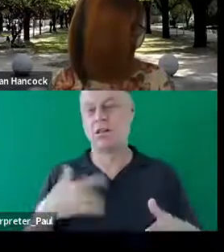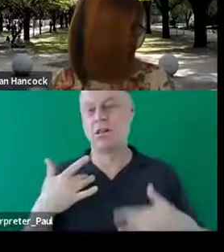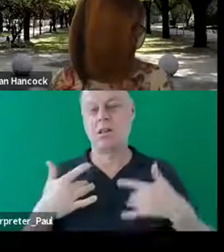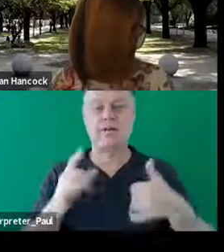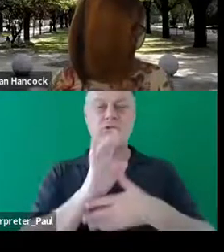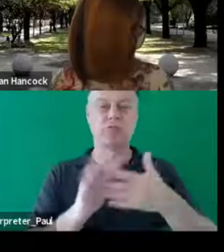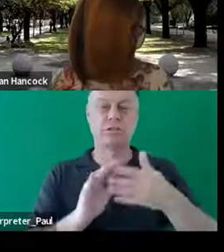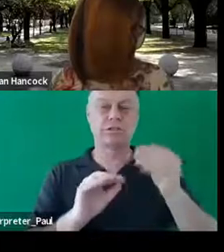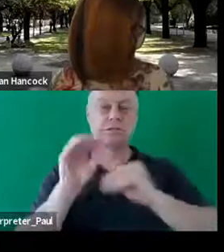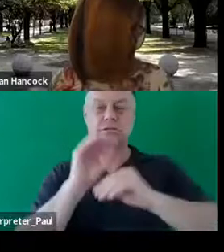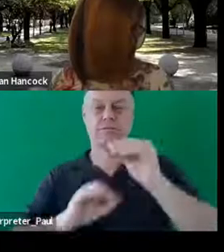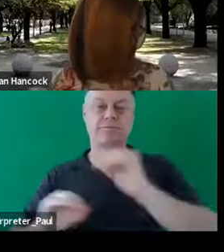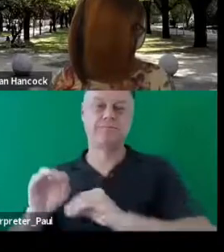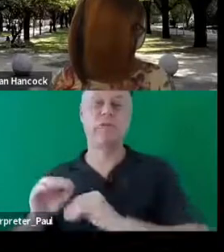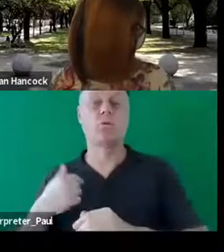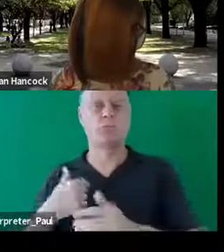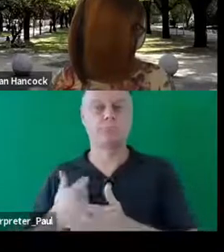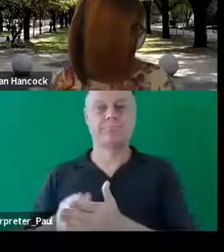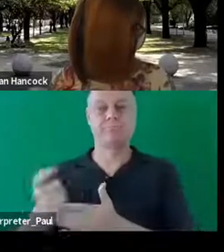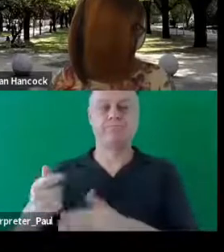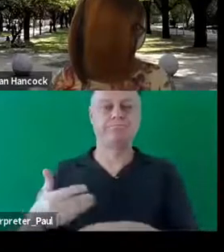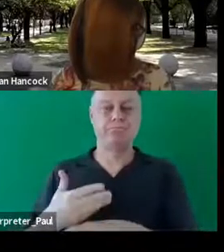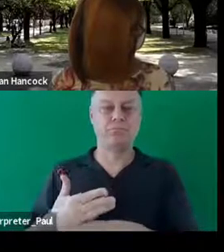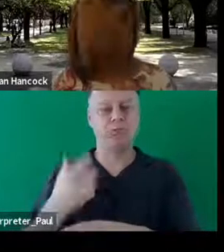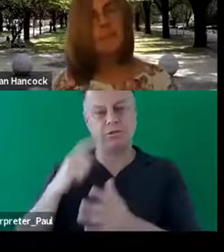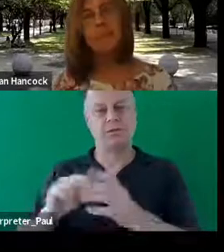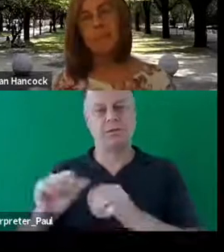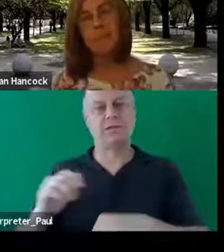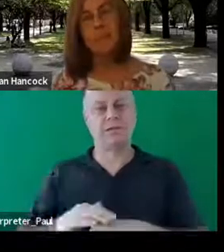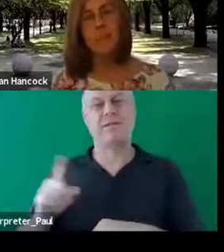So we’re employing them and recognising them for that and that’s what they’re sharing